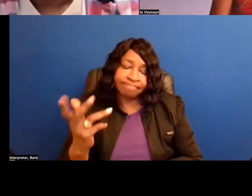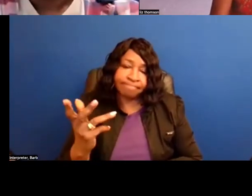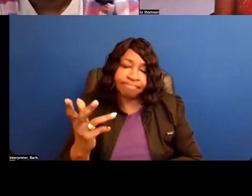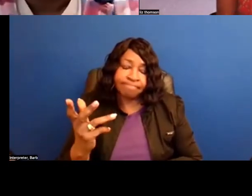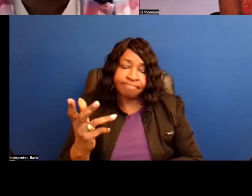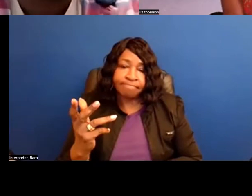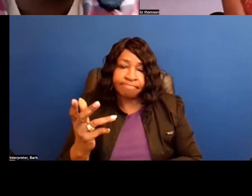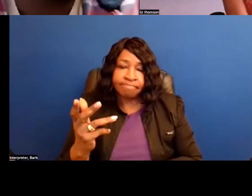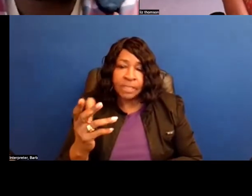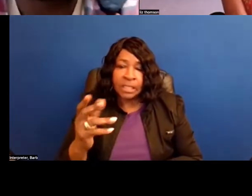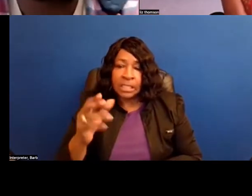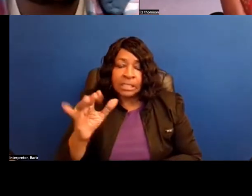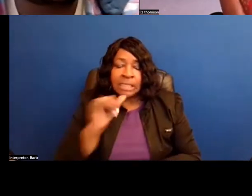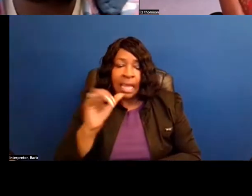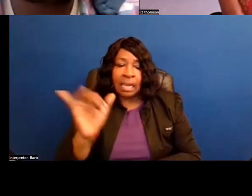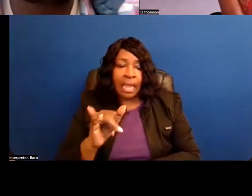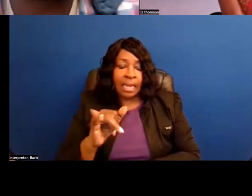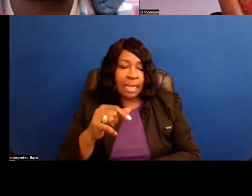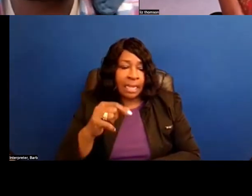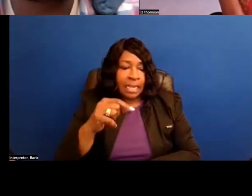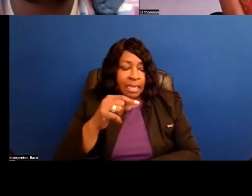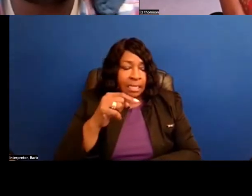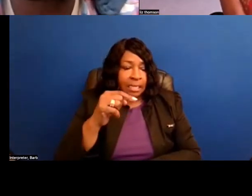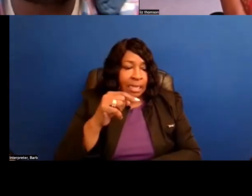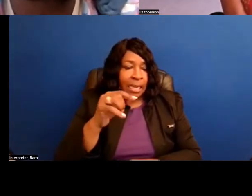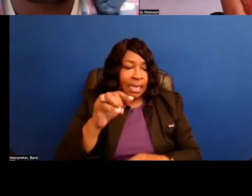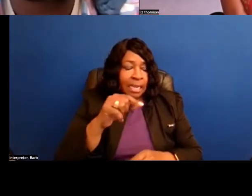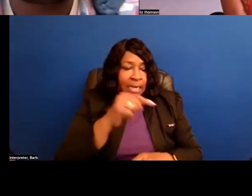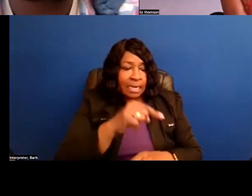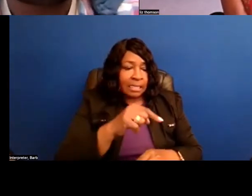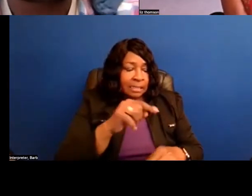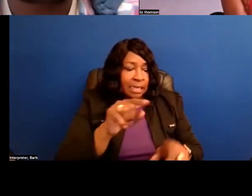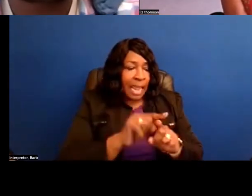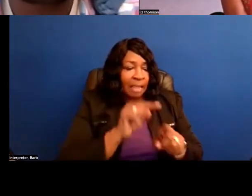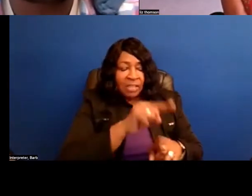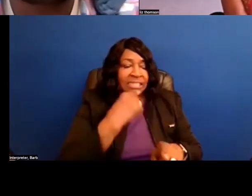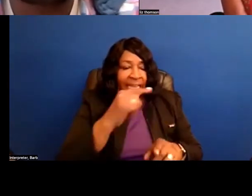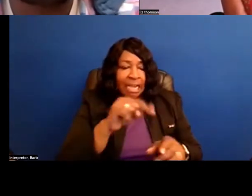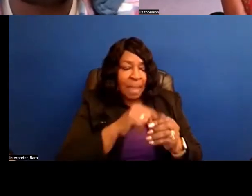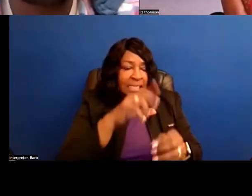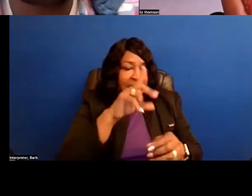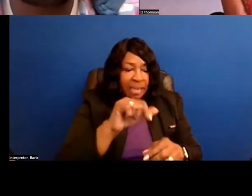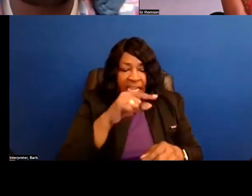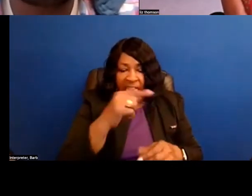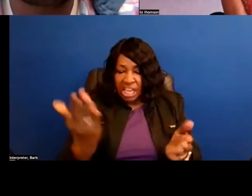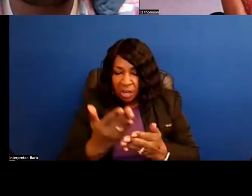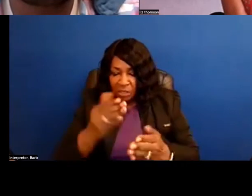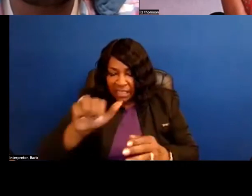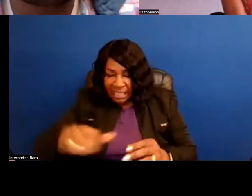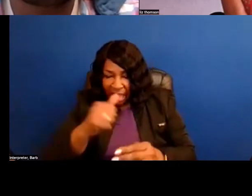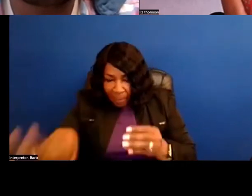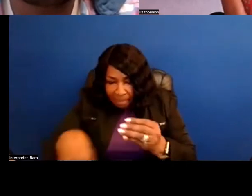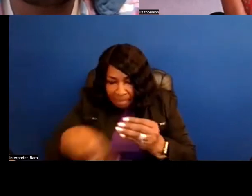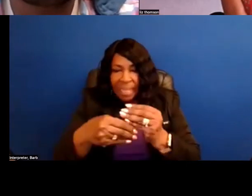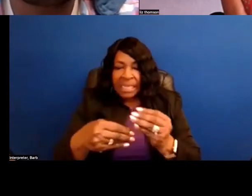here's what this place is saying about disability and here's another piece to it. Yeah.